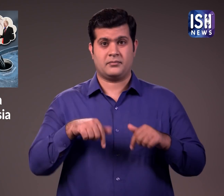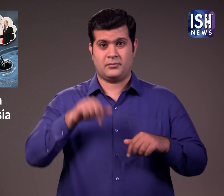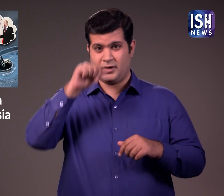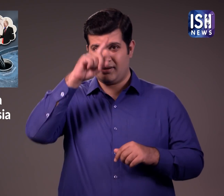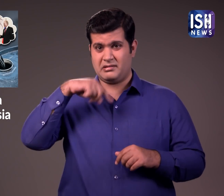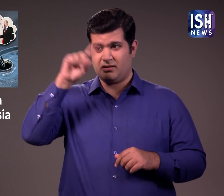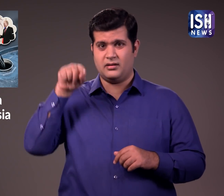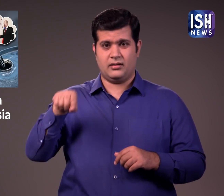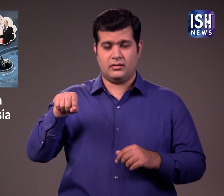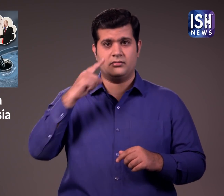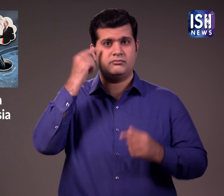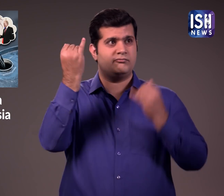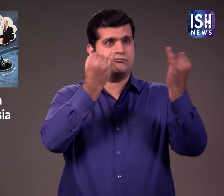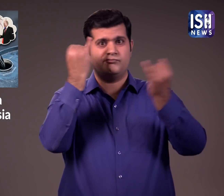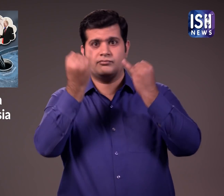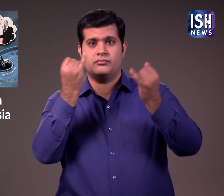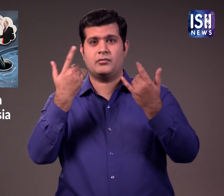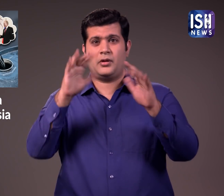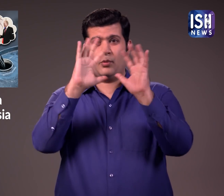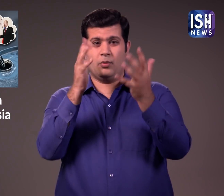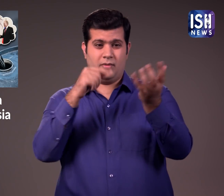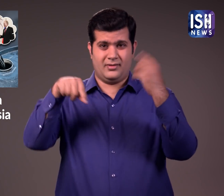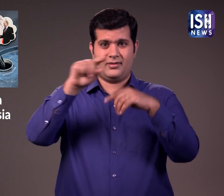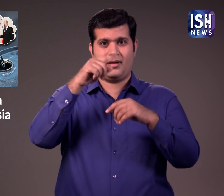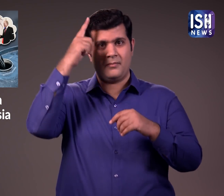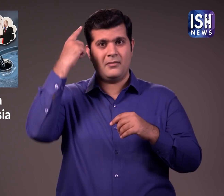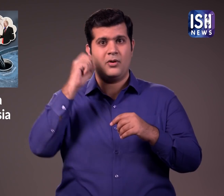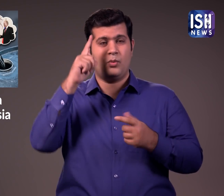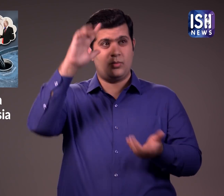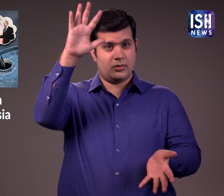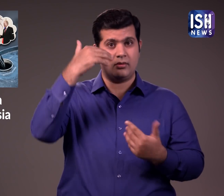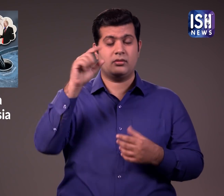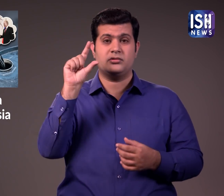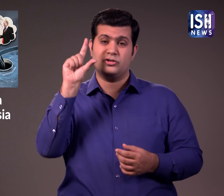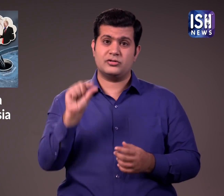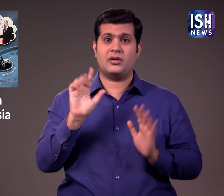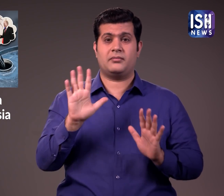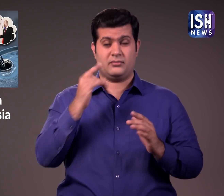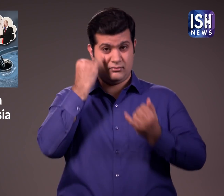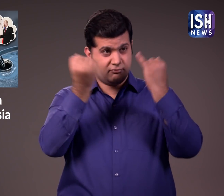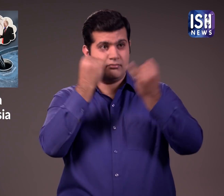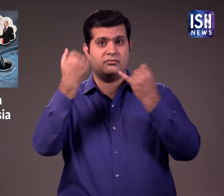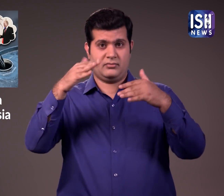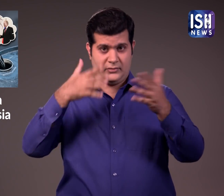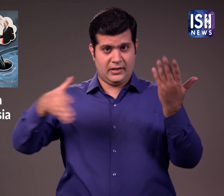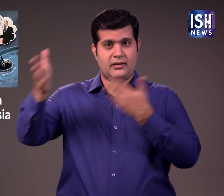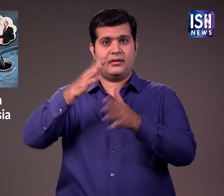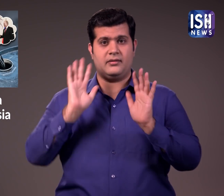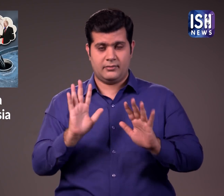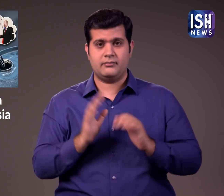India then started looking for sellers who would sell their oil for a cheaper price.